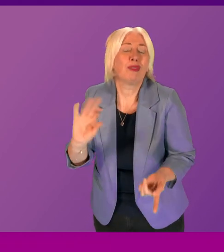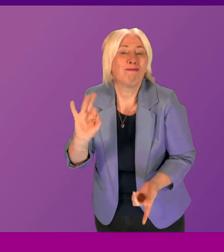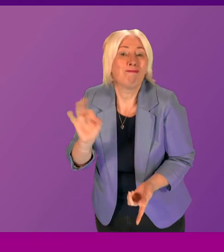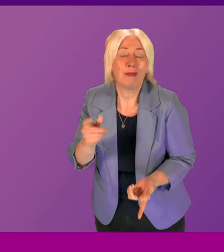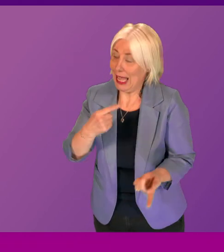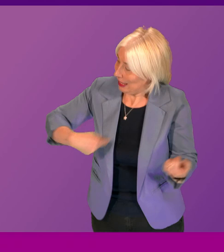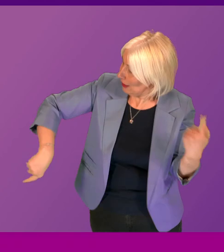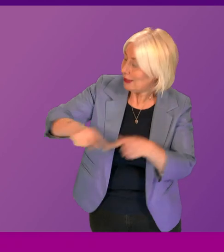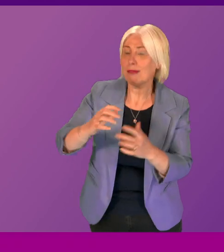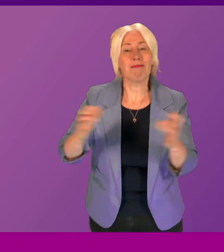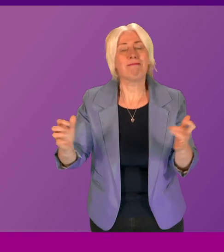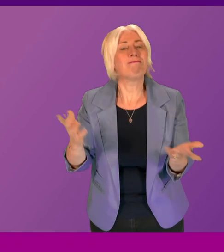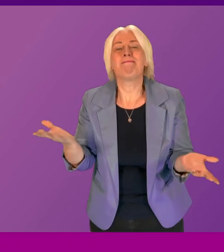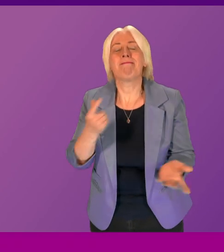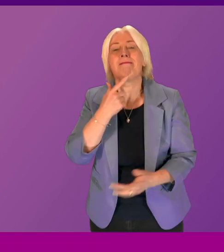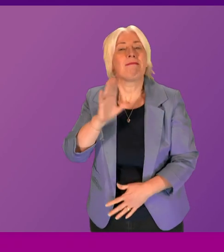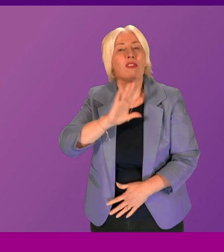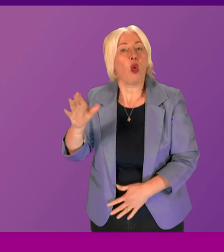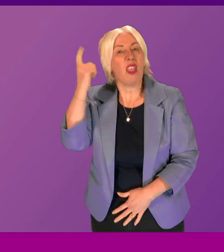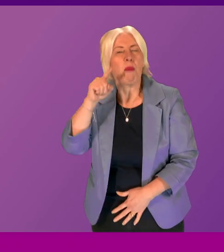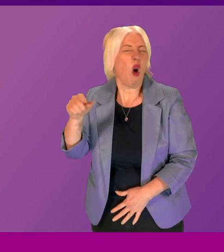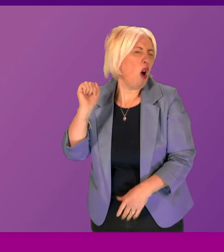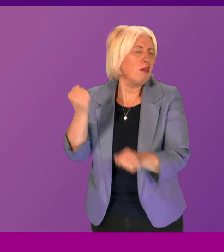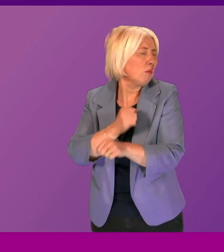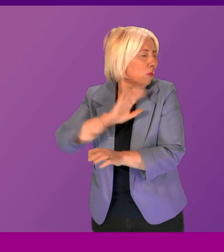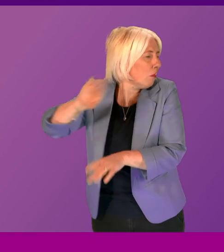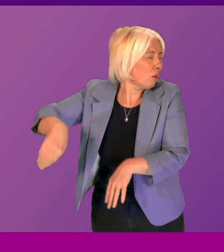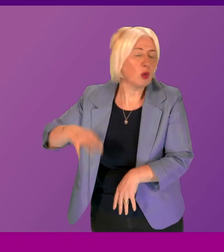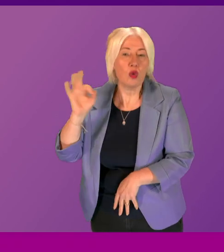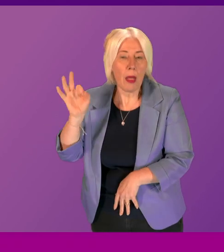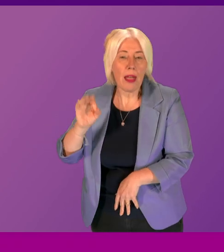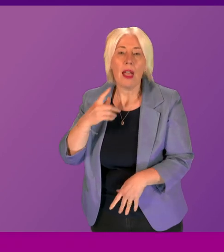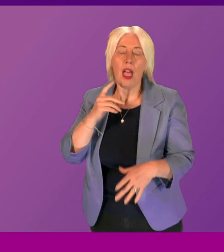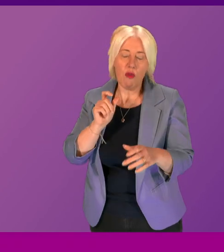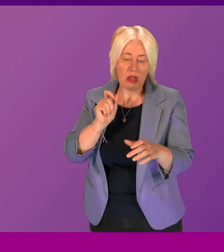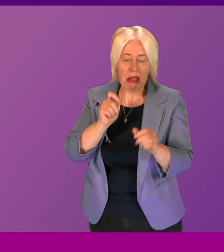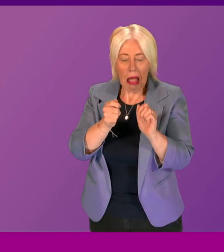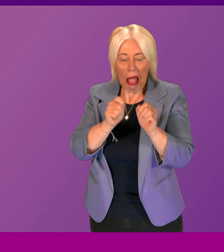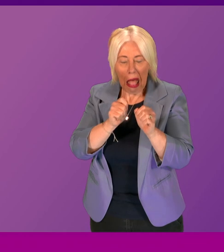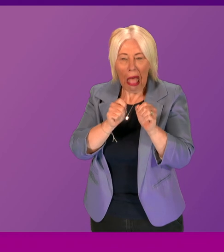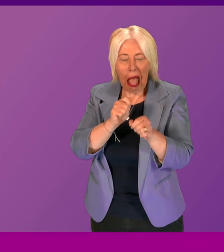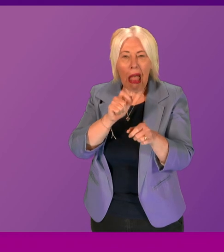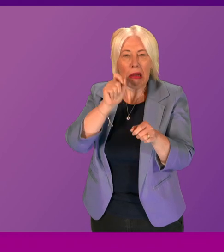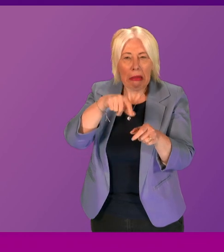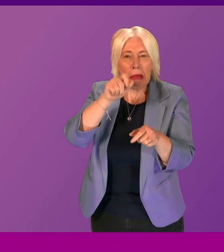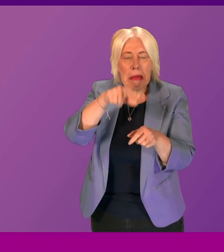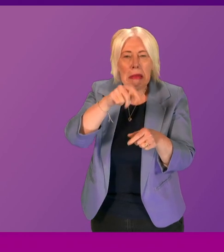chamber can or should consider. Piecemeal reform will fail to deliver the cultural changes that we so desperately need.